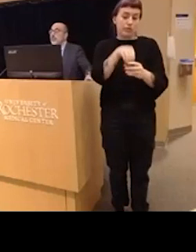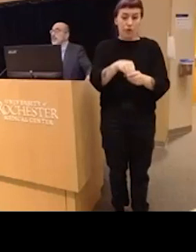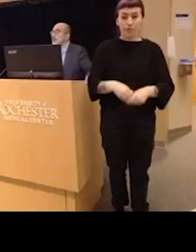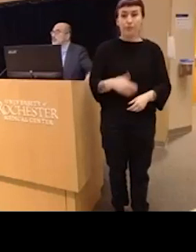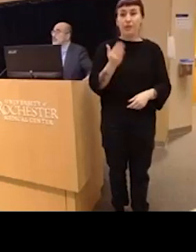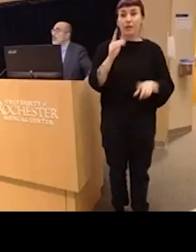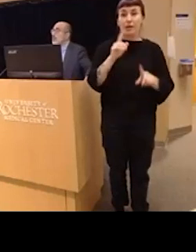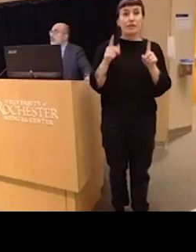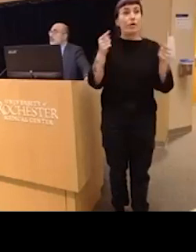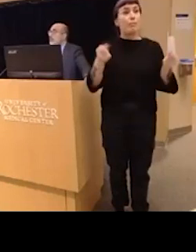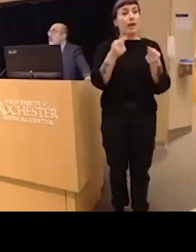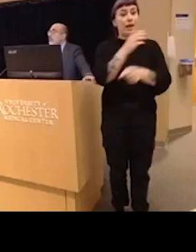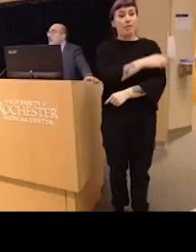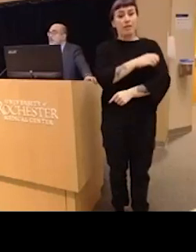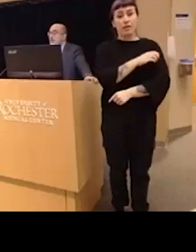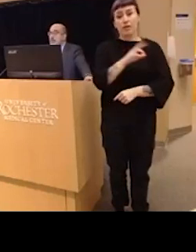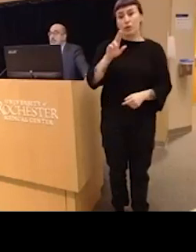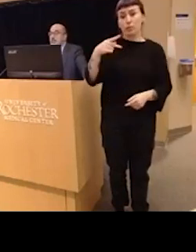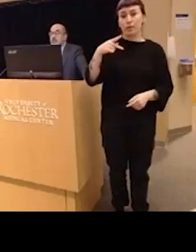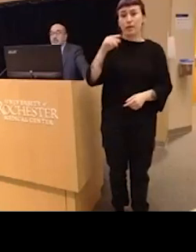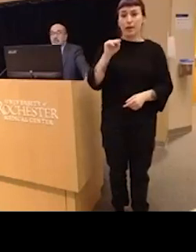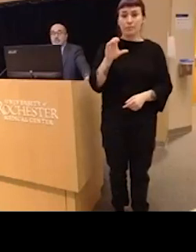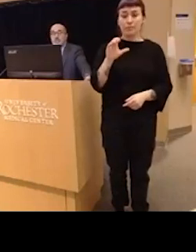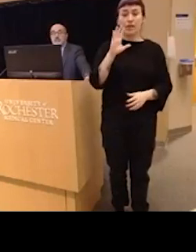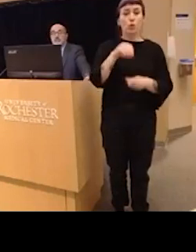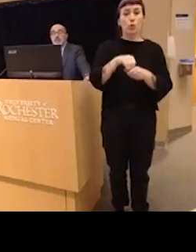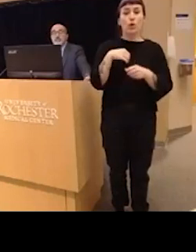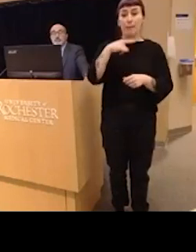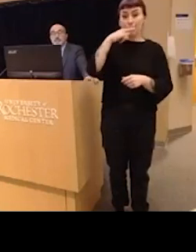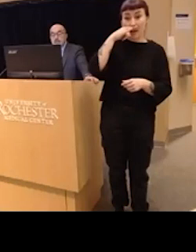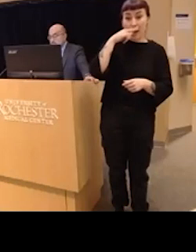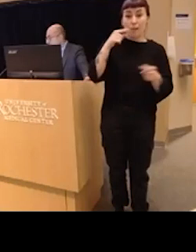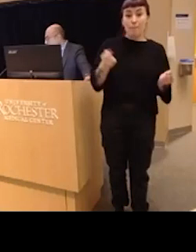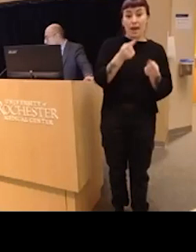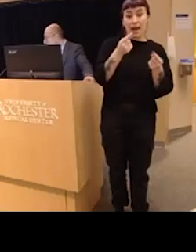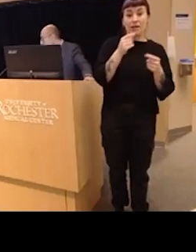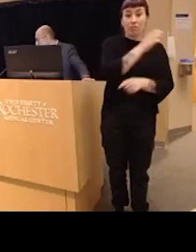pain clinics at UPMC including a pediatric pain clinic um 10 of these are hospital- based clinics